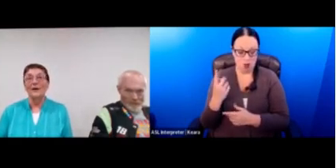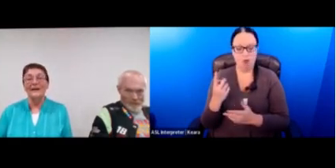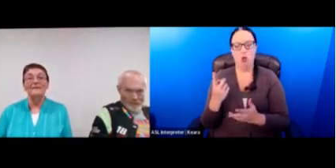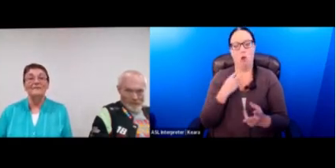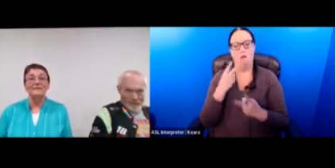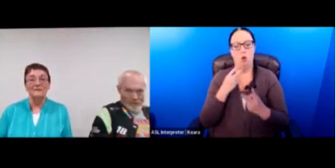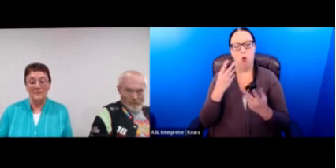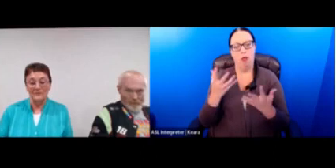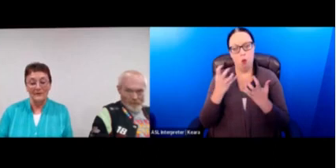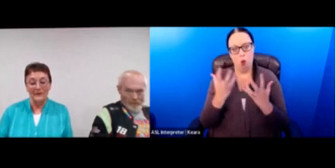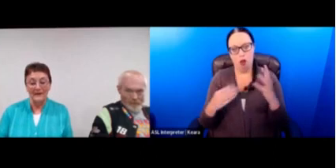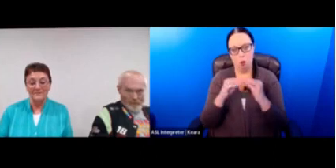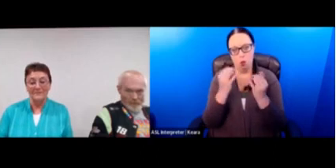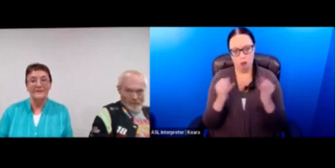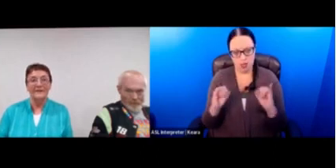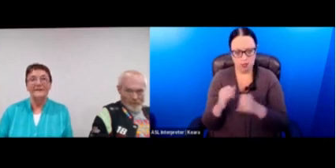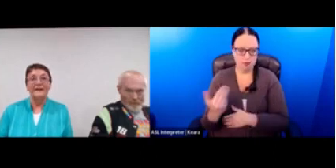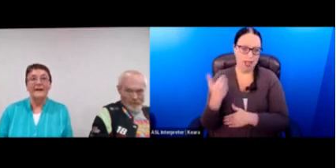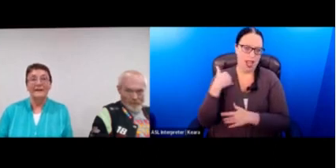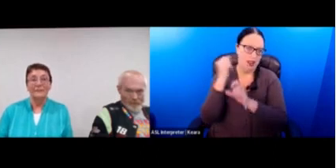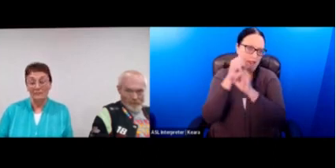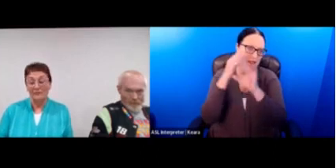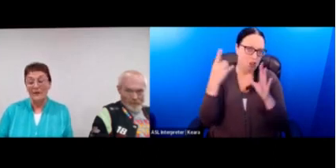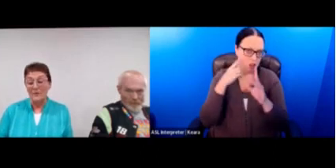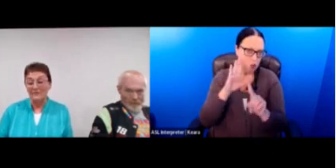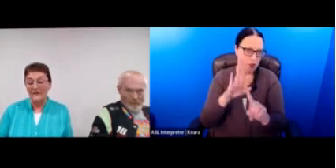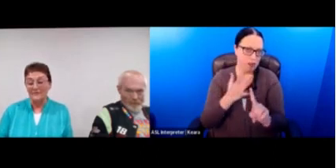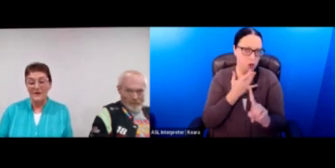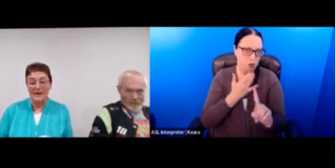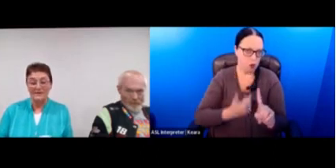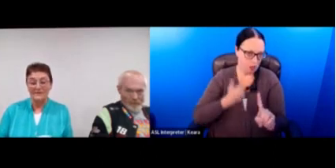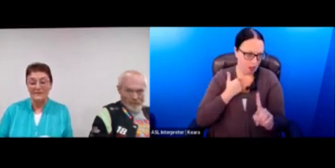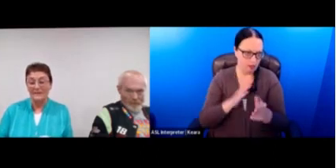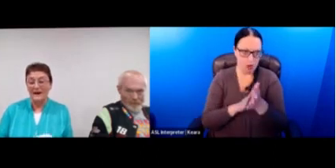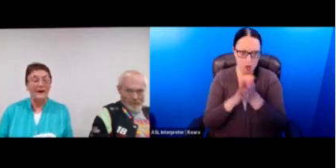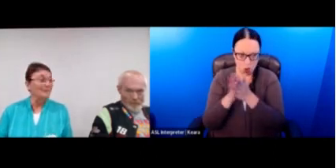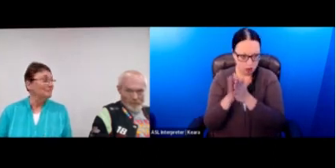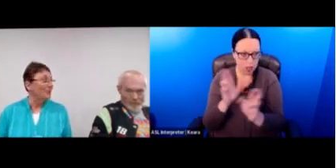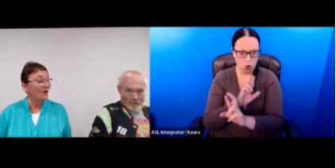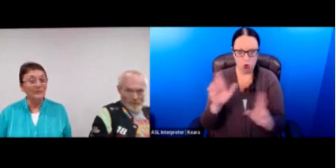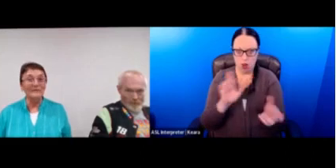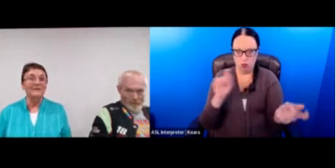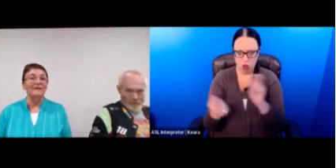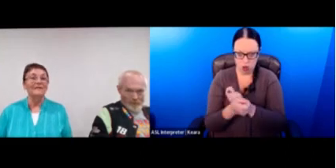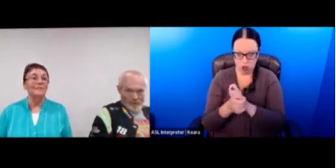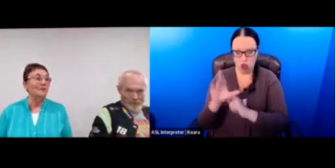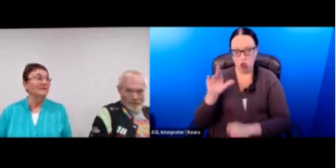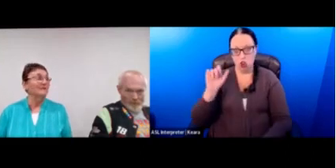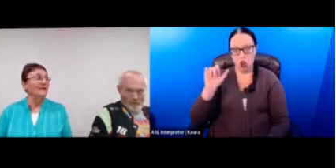already had a vision of a preferred life. And were very motivated for change. Carl was living in a supportive living